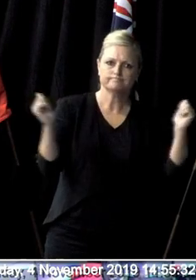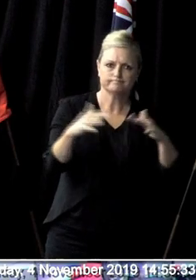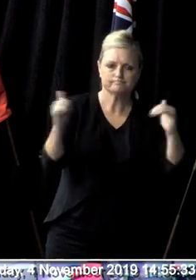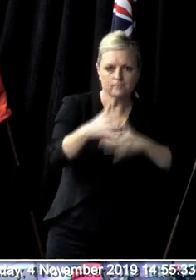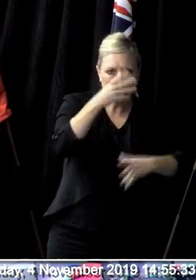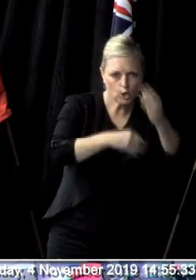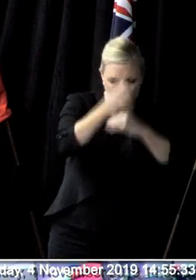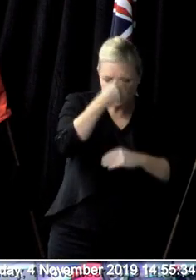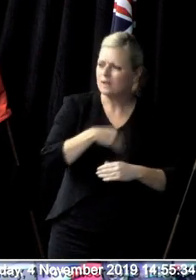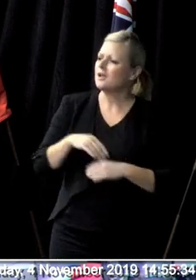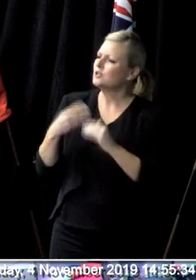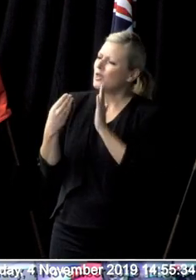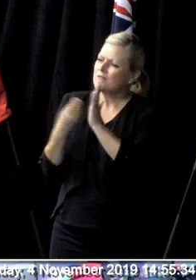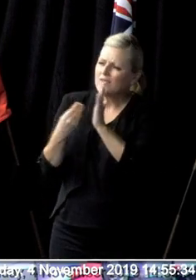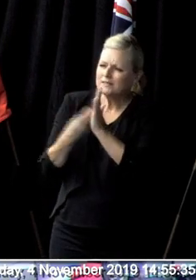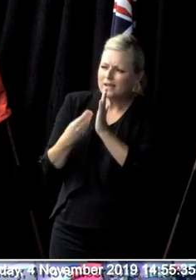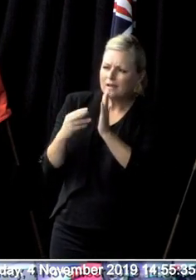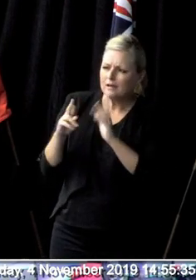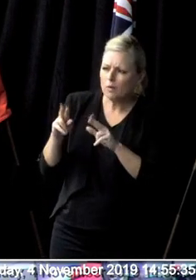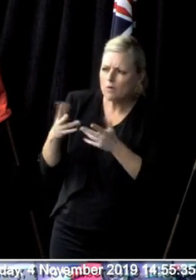What is that funding? What do you use it for?